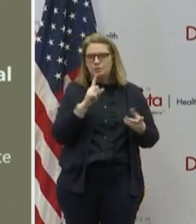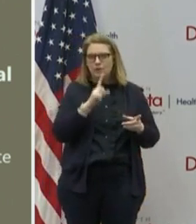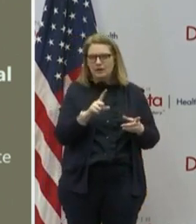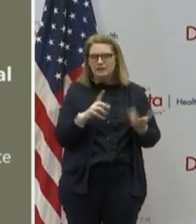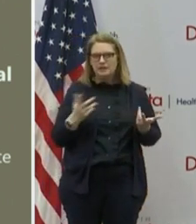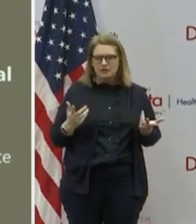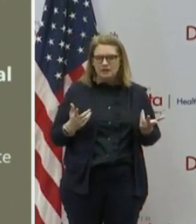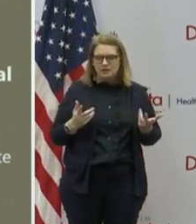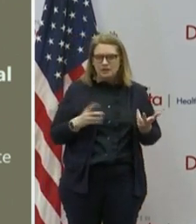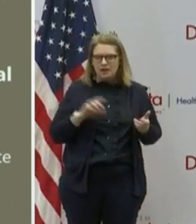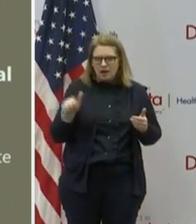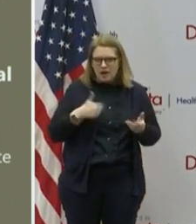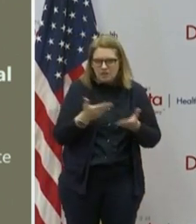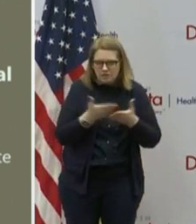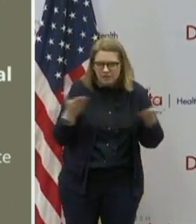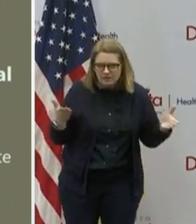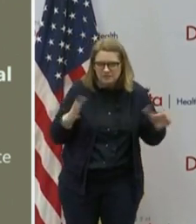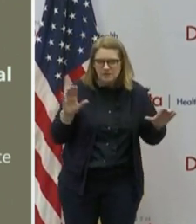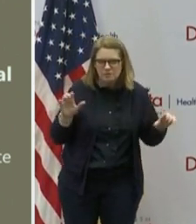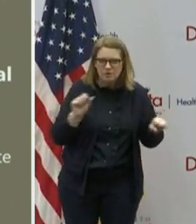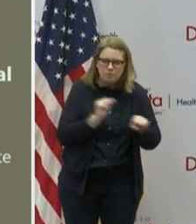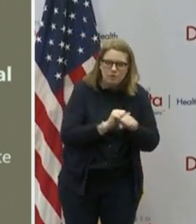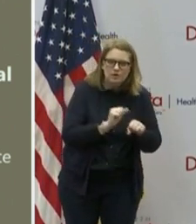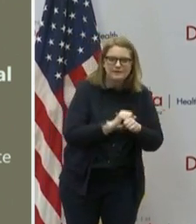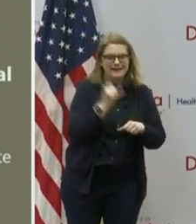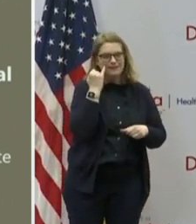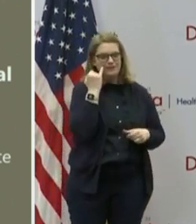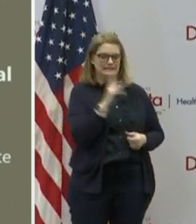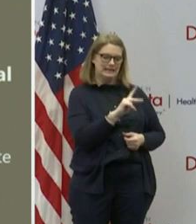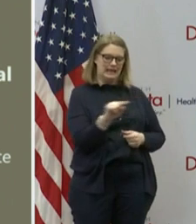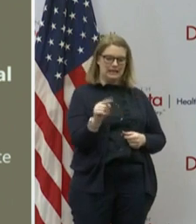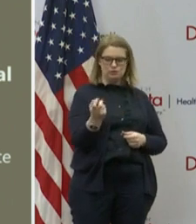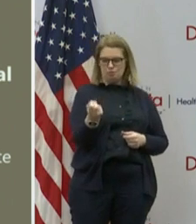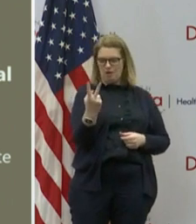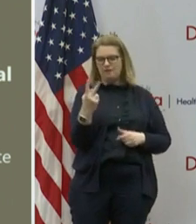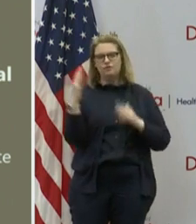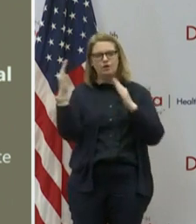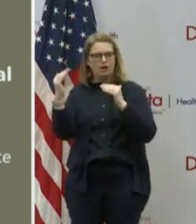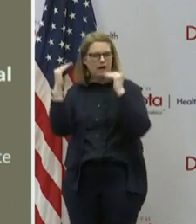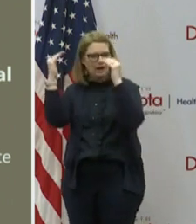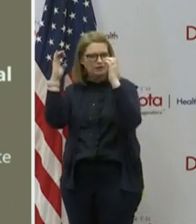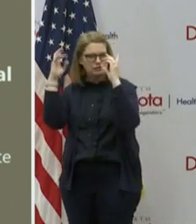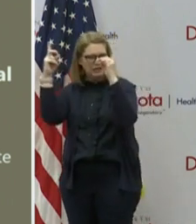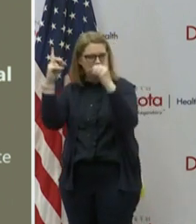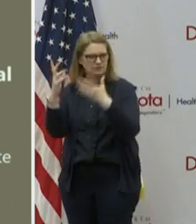ECONOMY AND TESTING IS HOW WE GET PEOPLE BACK INTO SCHOOLS AND